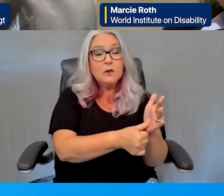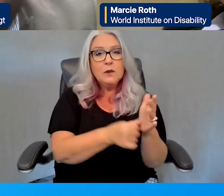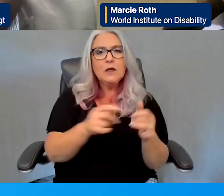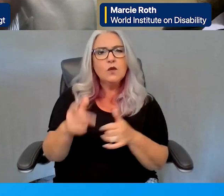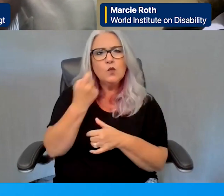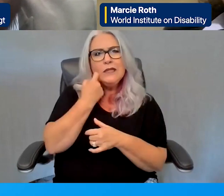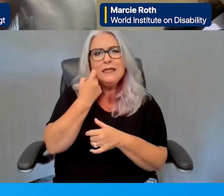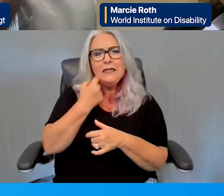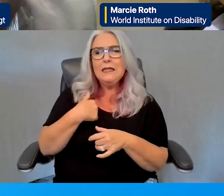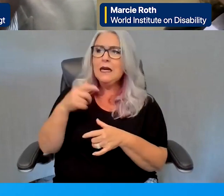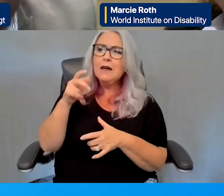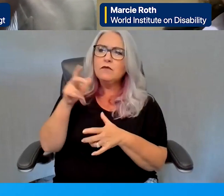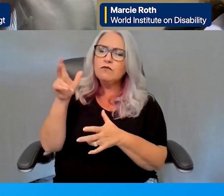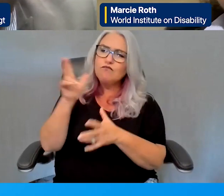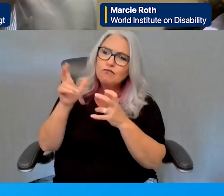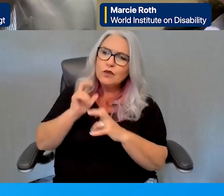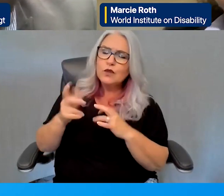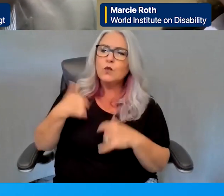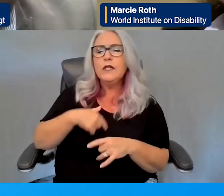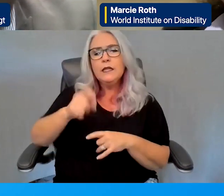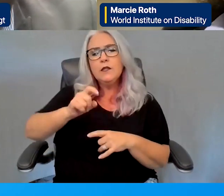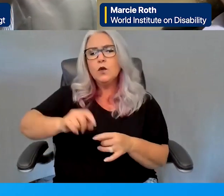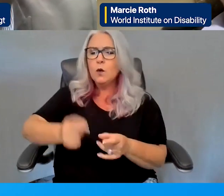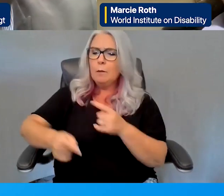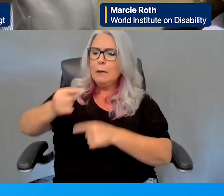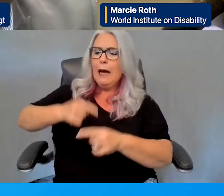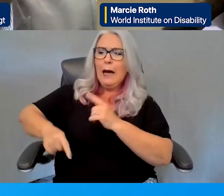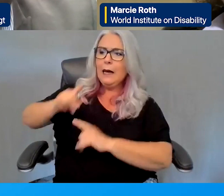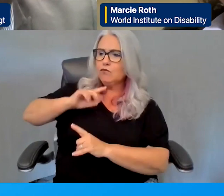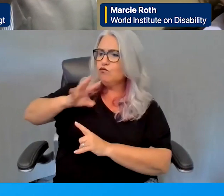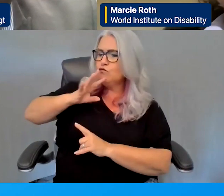well, you know, we need to go back to Congress and we need